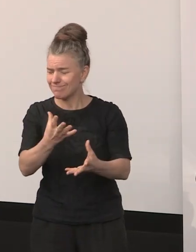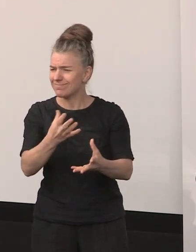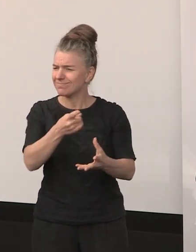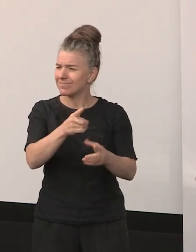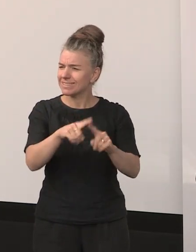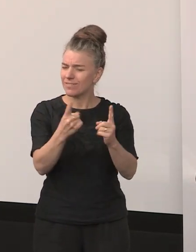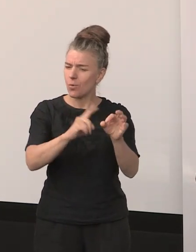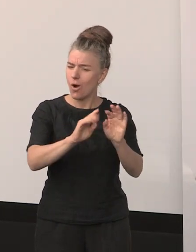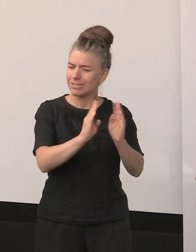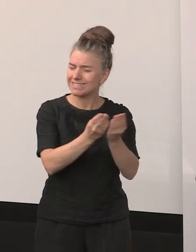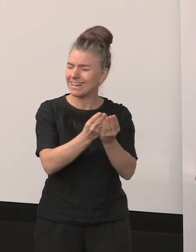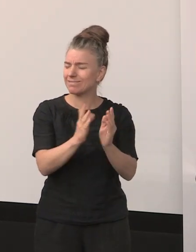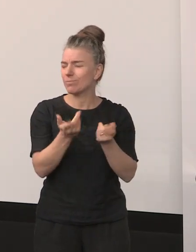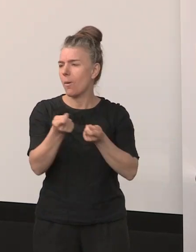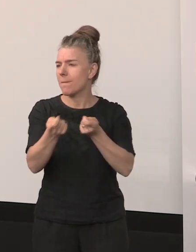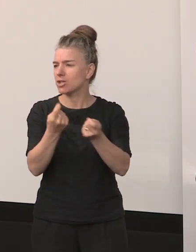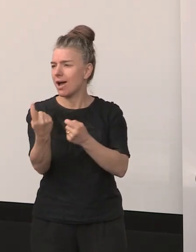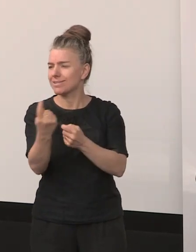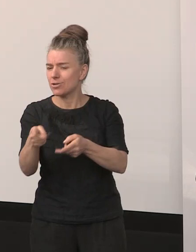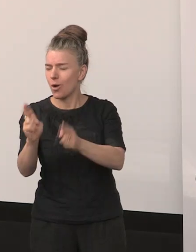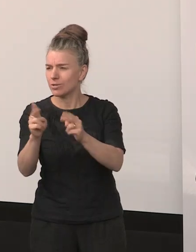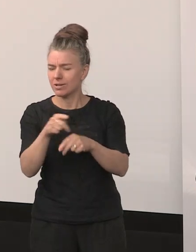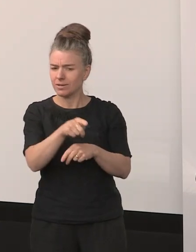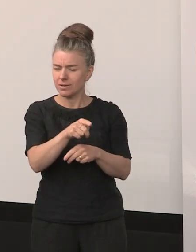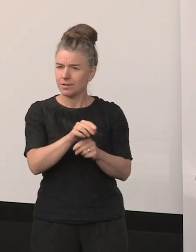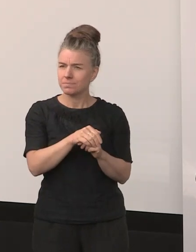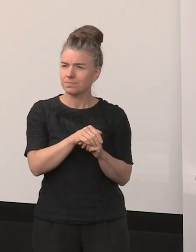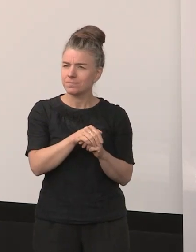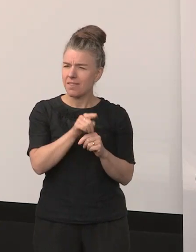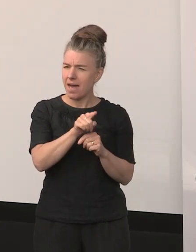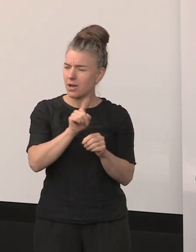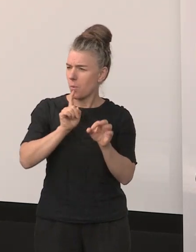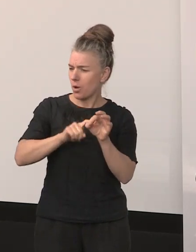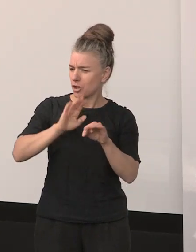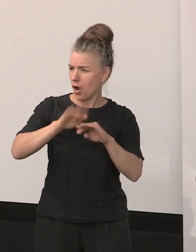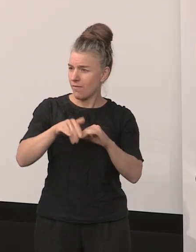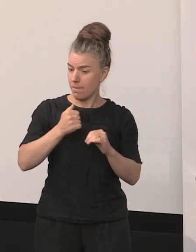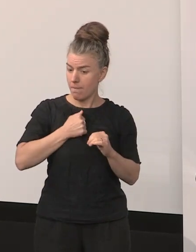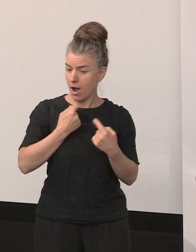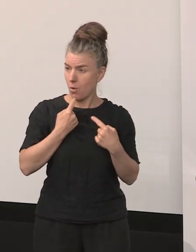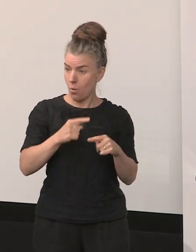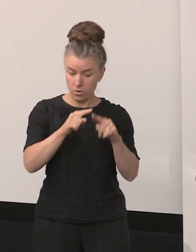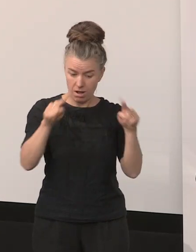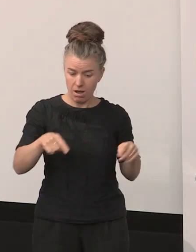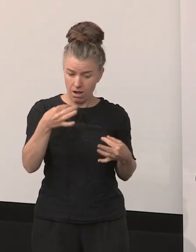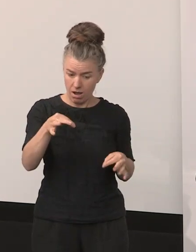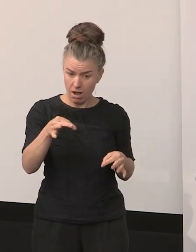directive out to all of the hotels, the managed isolation facilities. There had been